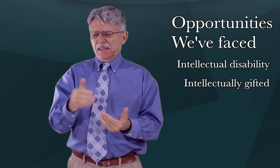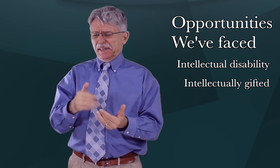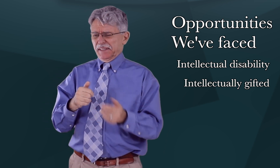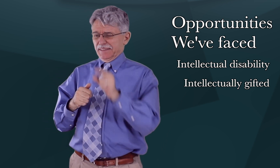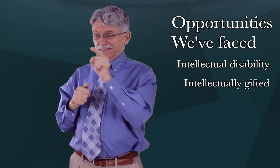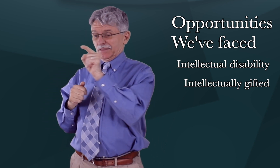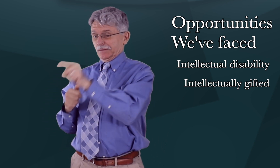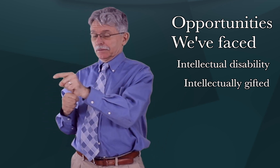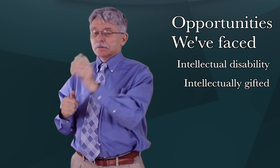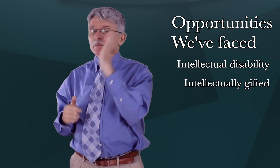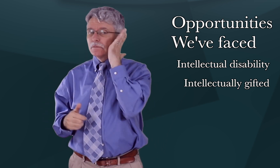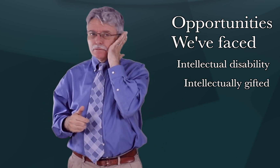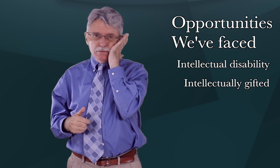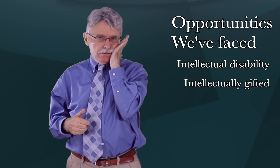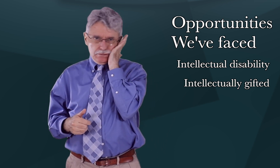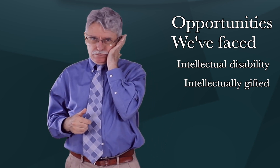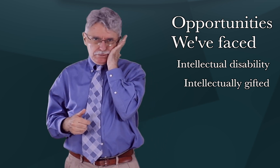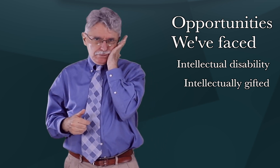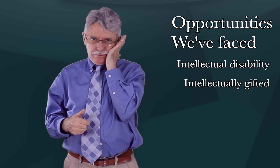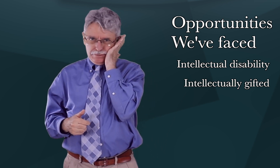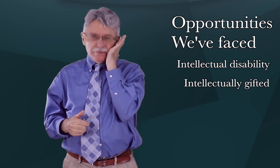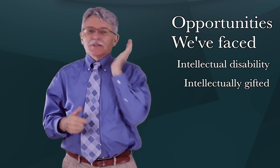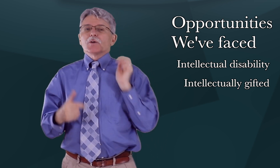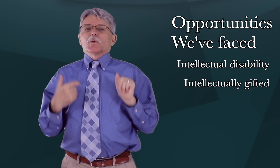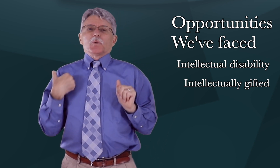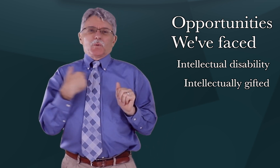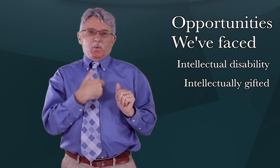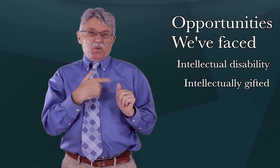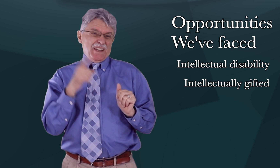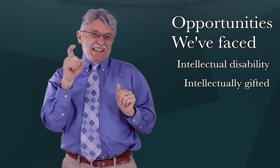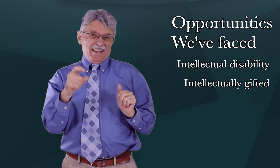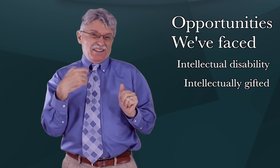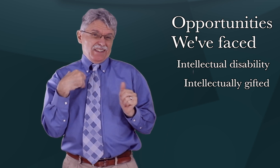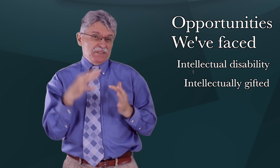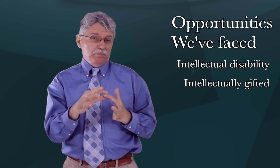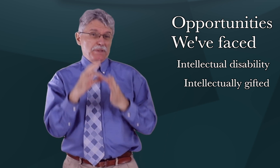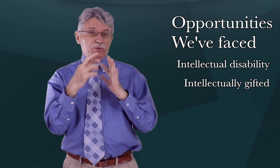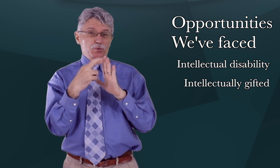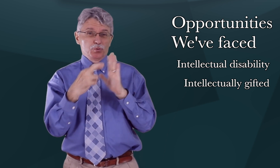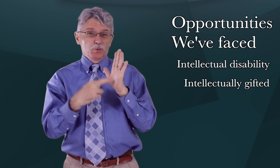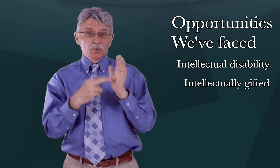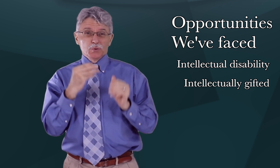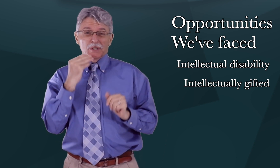And people say, well, you know, might be easier to deal with a child who's the gifted child, but no.